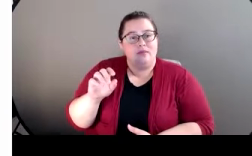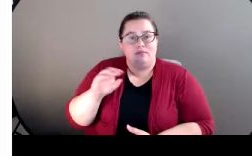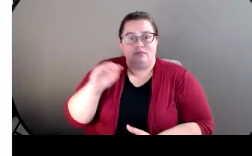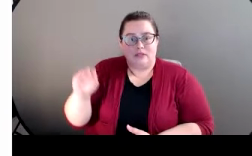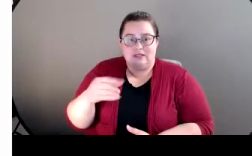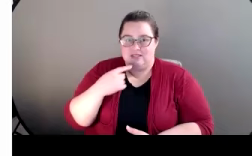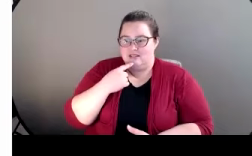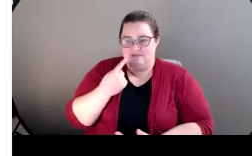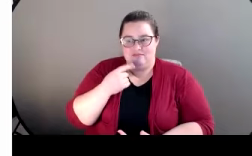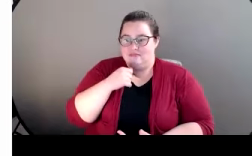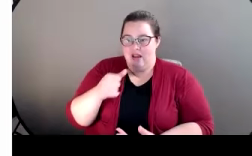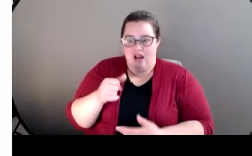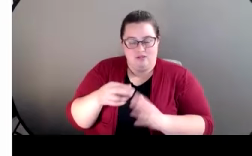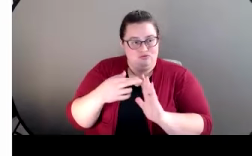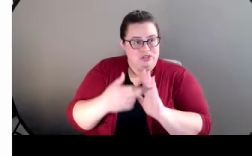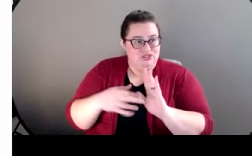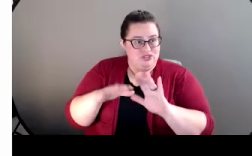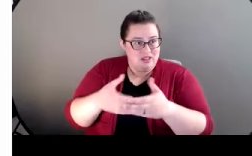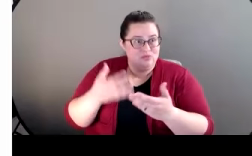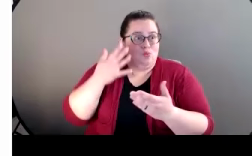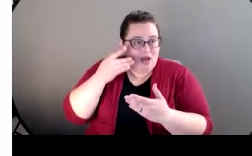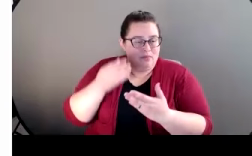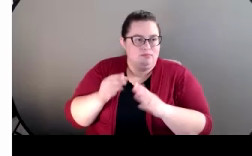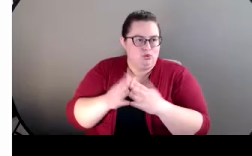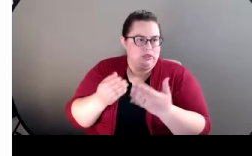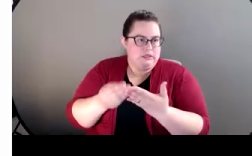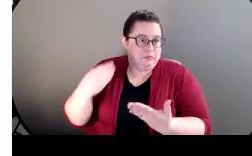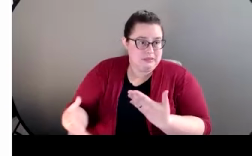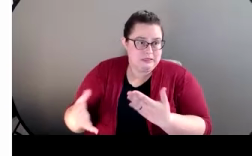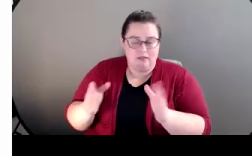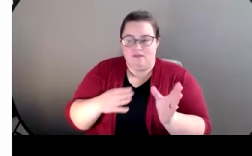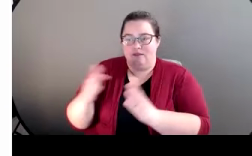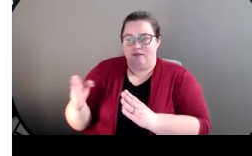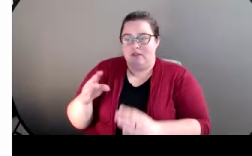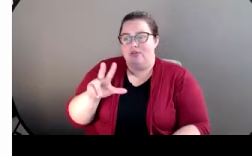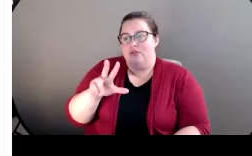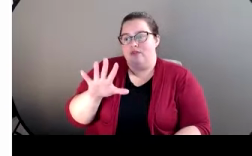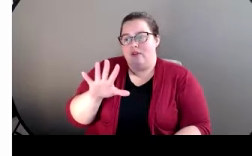And then 35%, earned a lower grade,